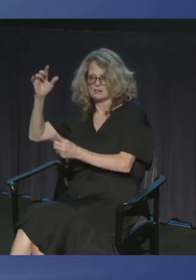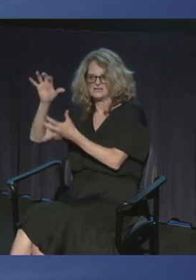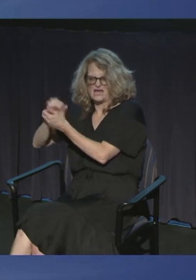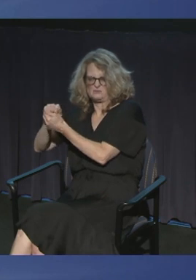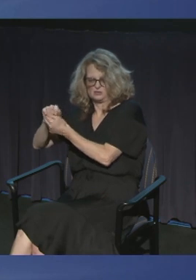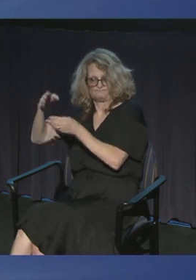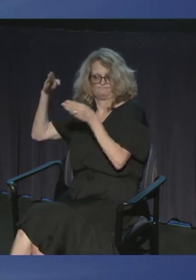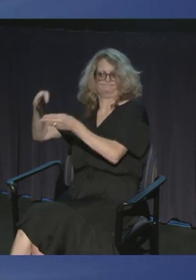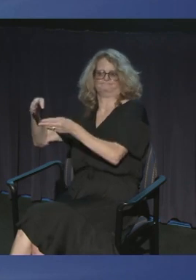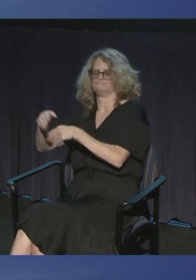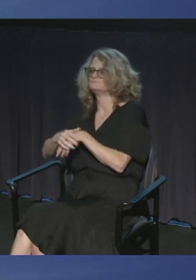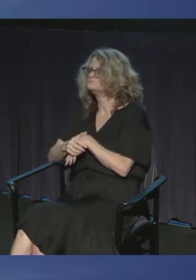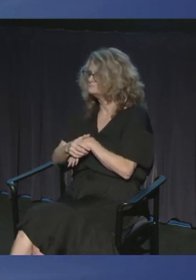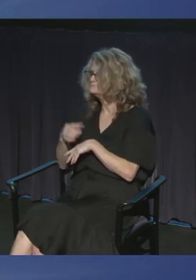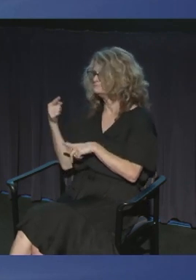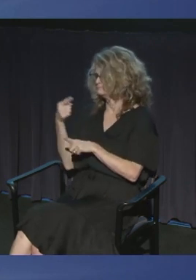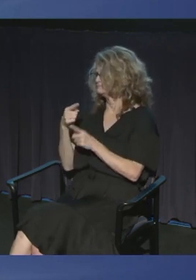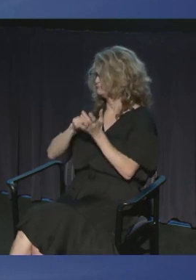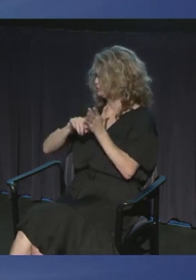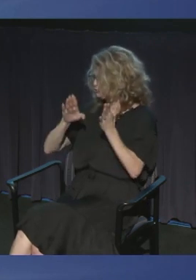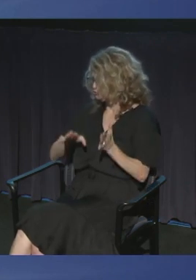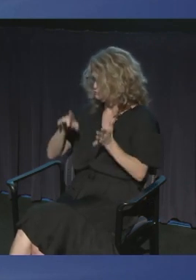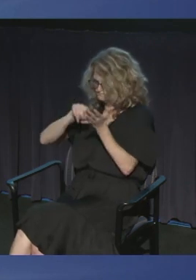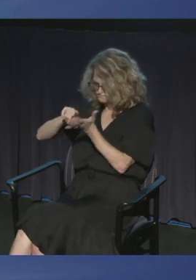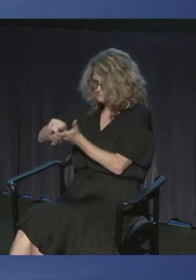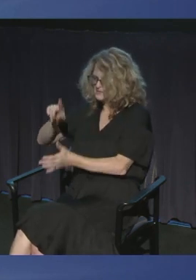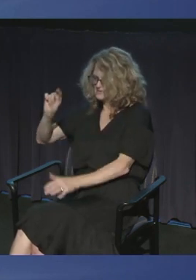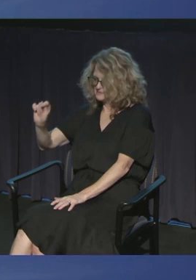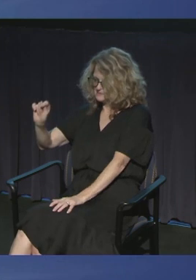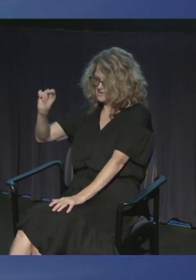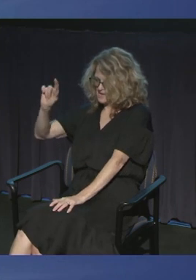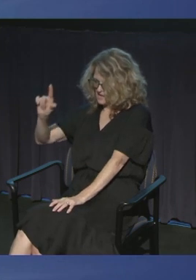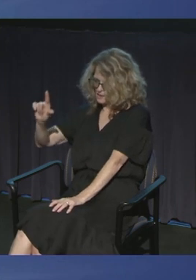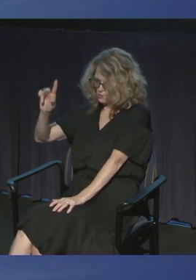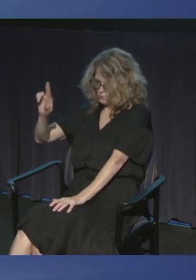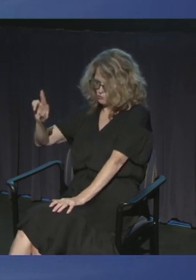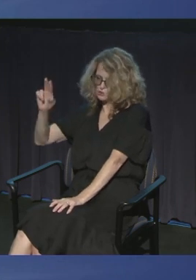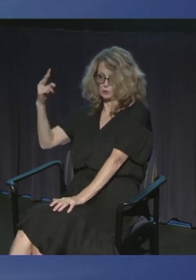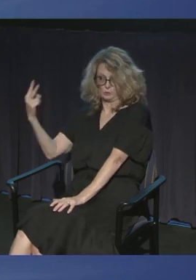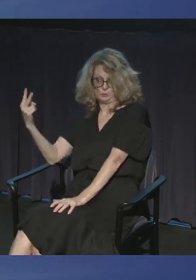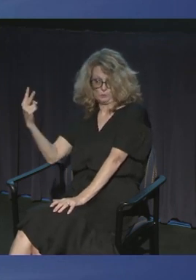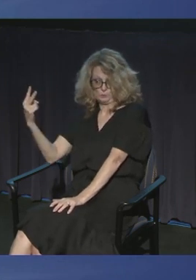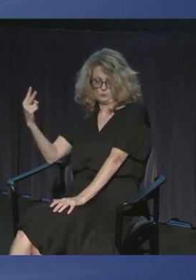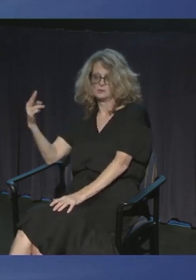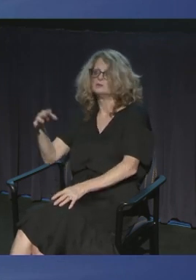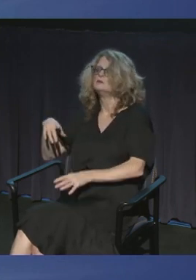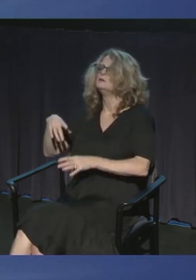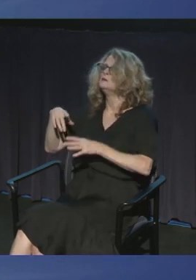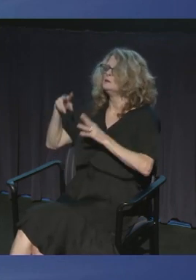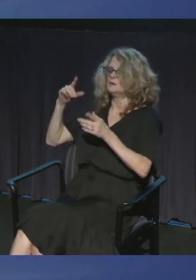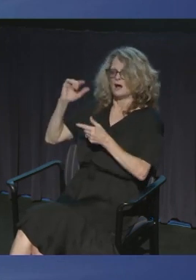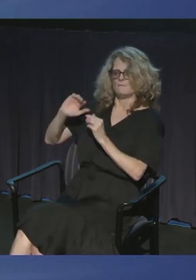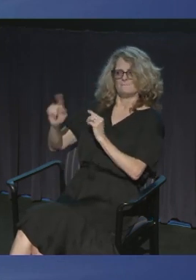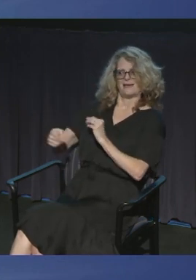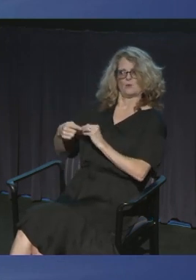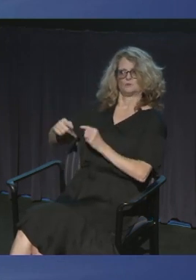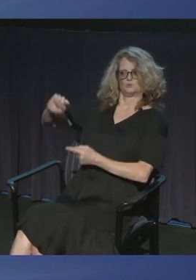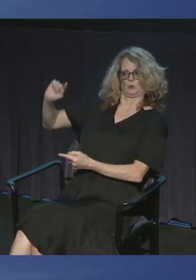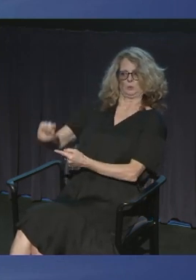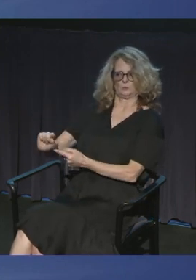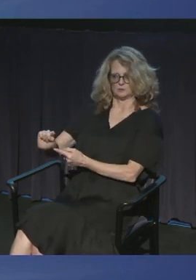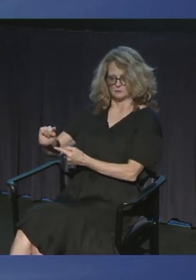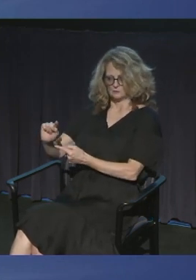PAPER LOOKING AT TLR 2 AND SIX